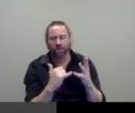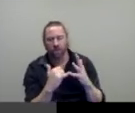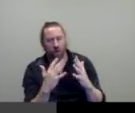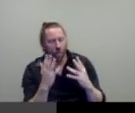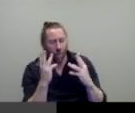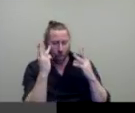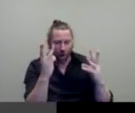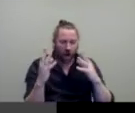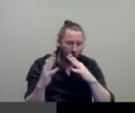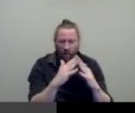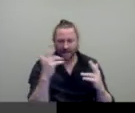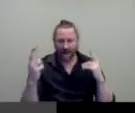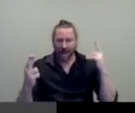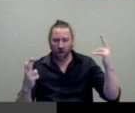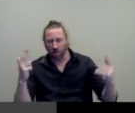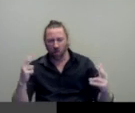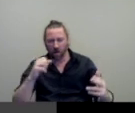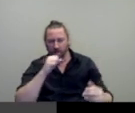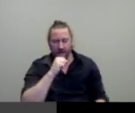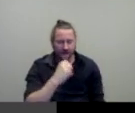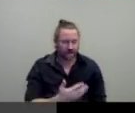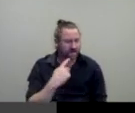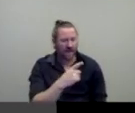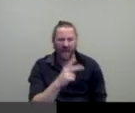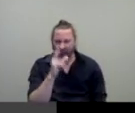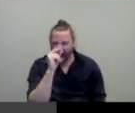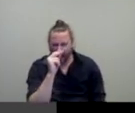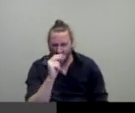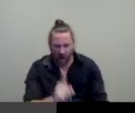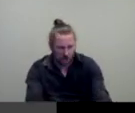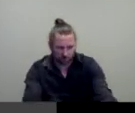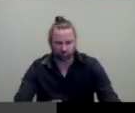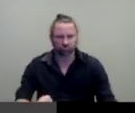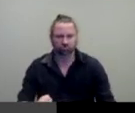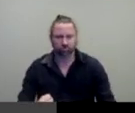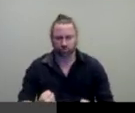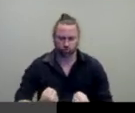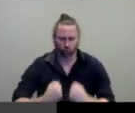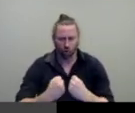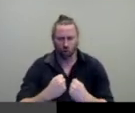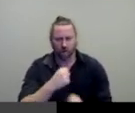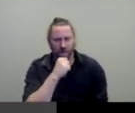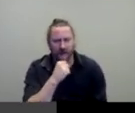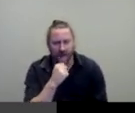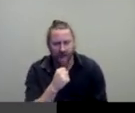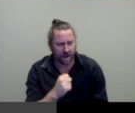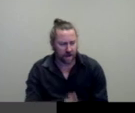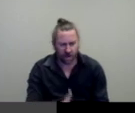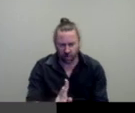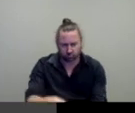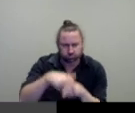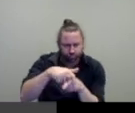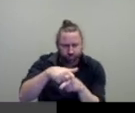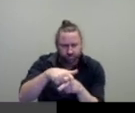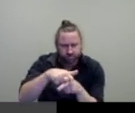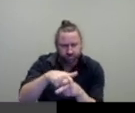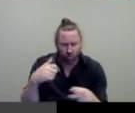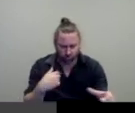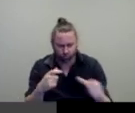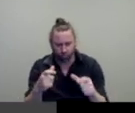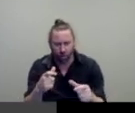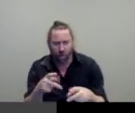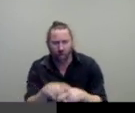west masculinity so the figure here is young erect and strong he's in control of his animal